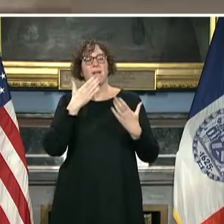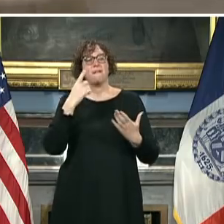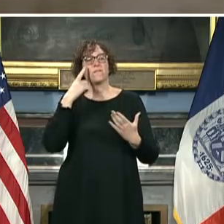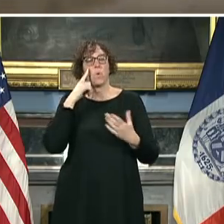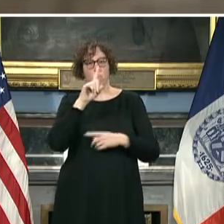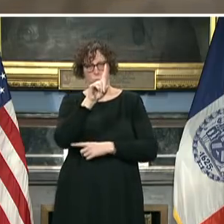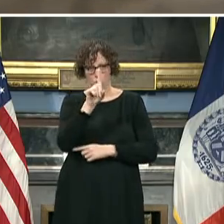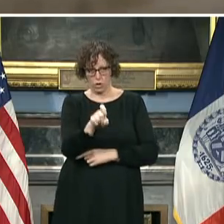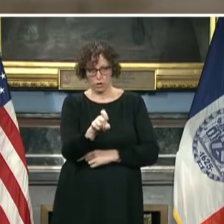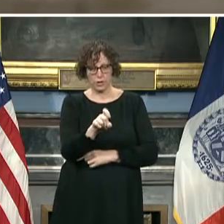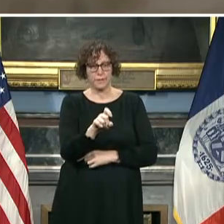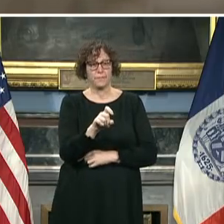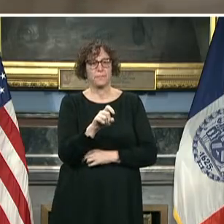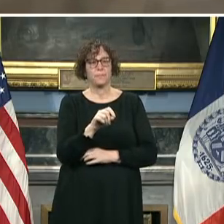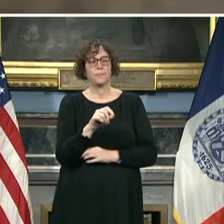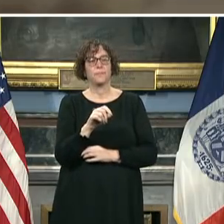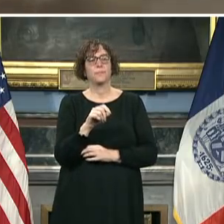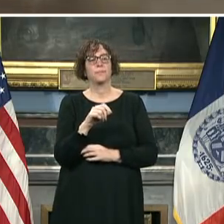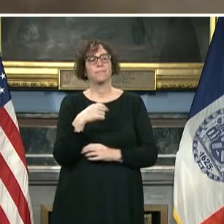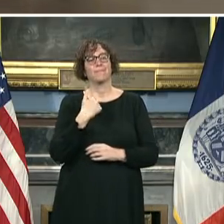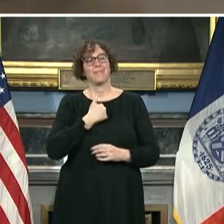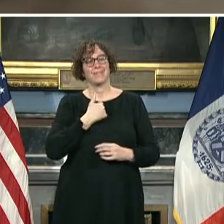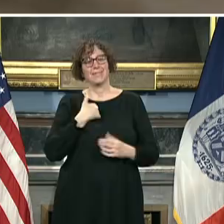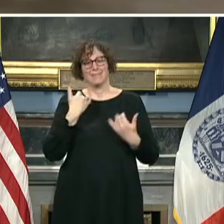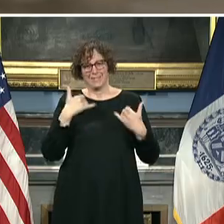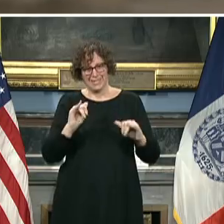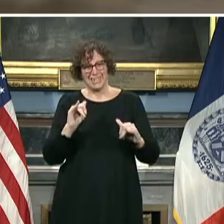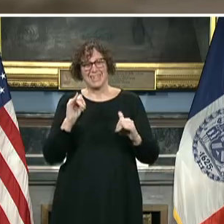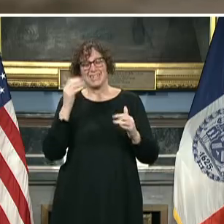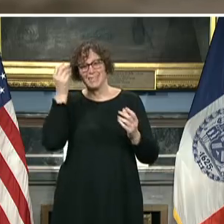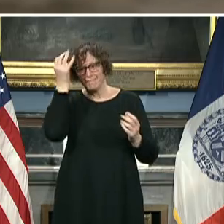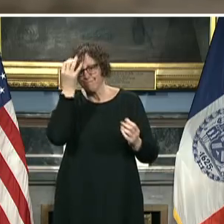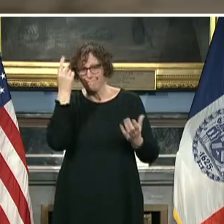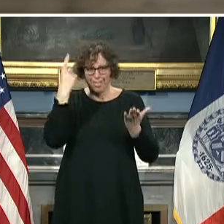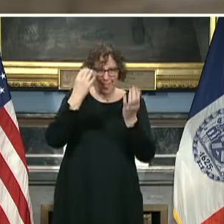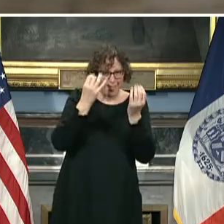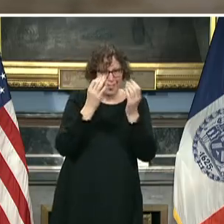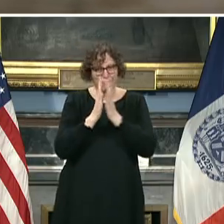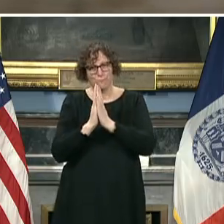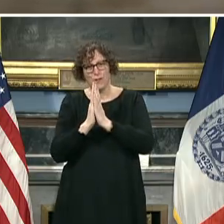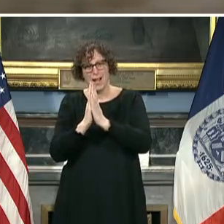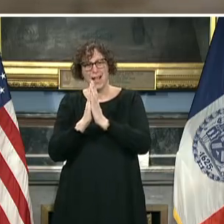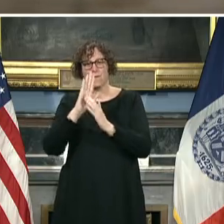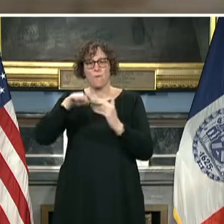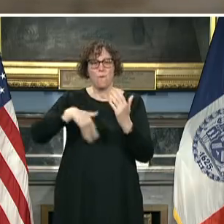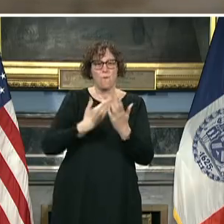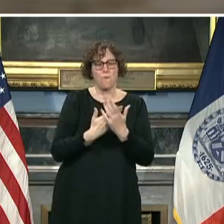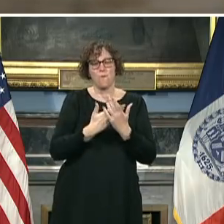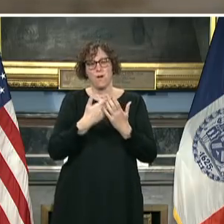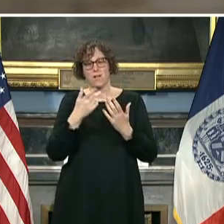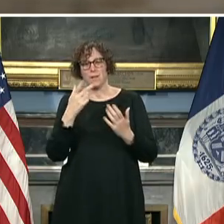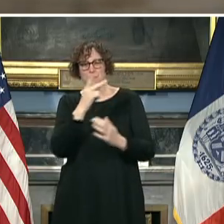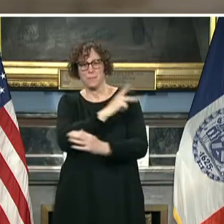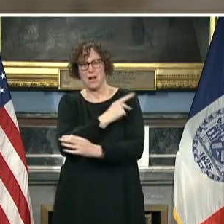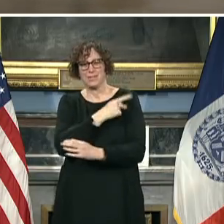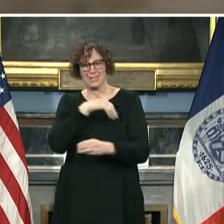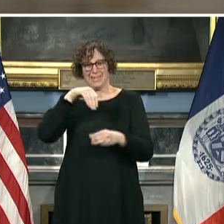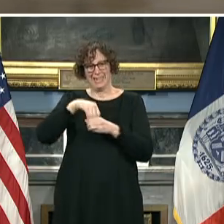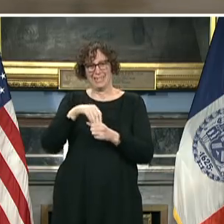THANK YOU FOR THAT QUESTION. SO OUR THOUGHTS ANDR PAYERS REA STILL WITH OTHER PATIENTS WHO ARE